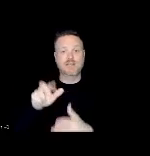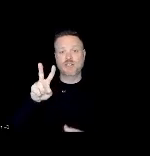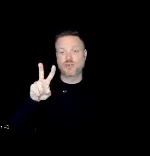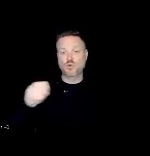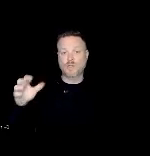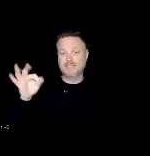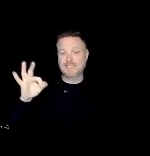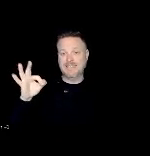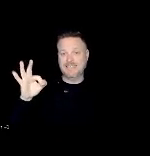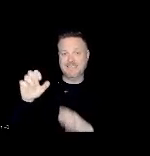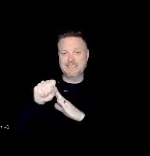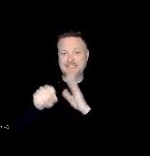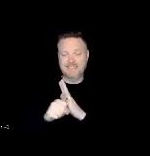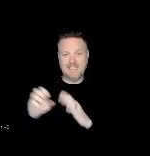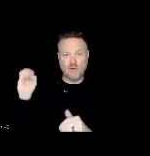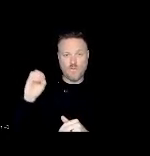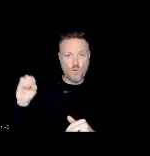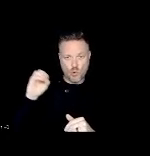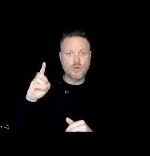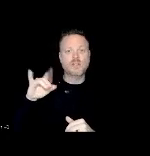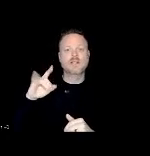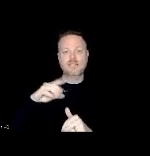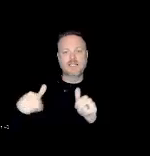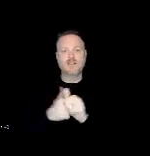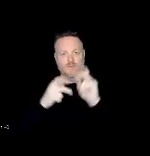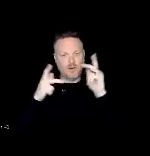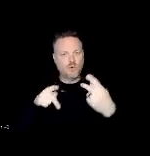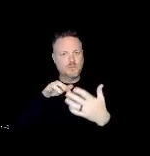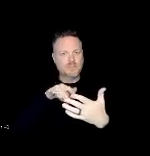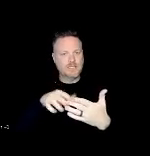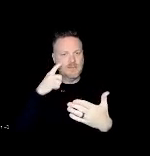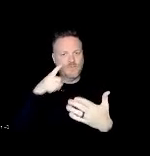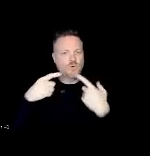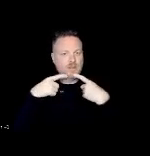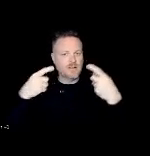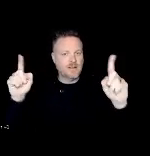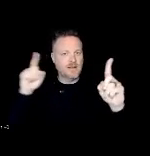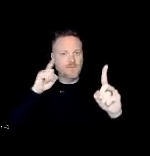the State of Oregon, did a follow up study on the effectiveness of max's law.